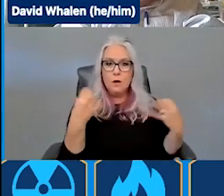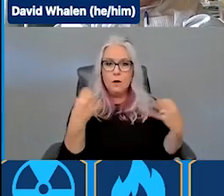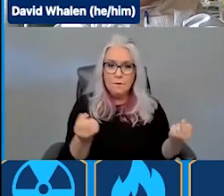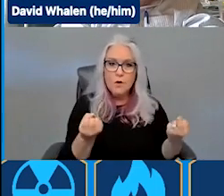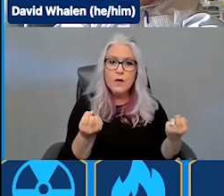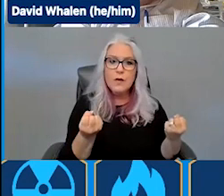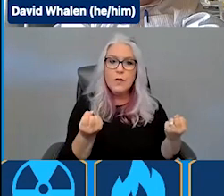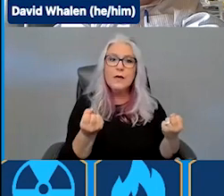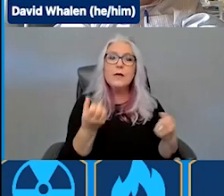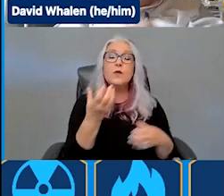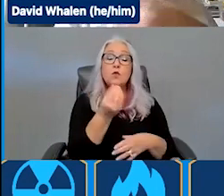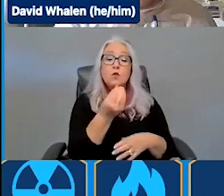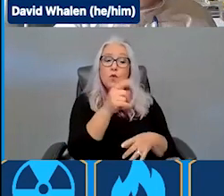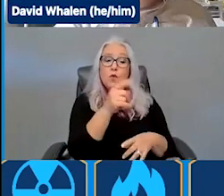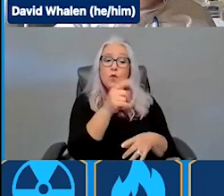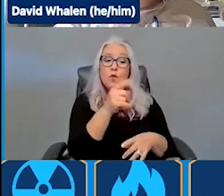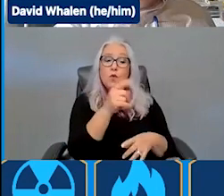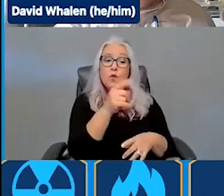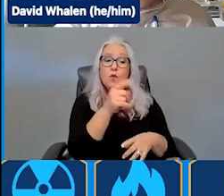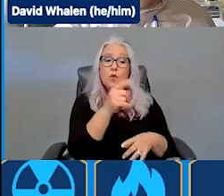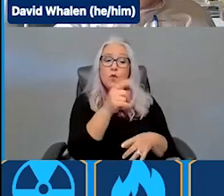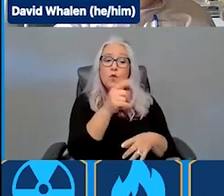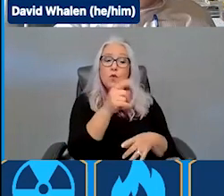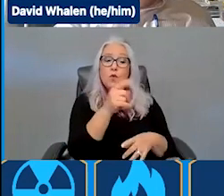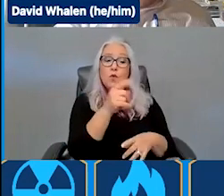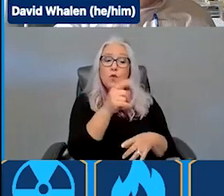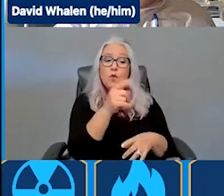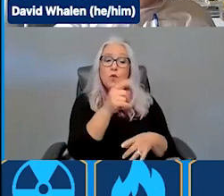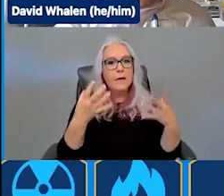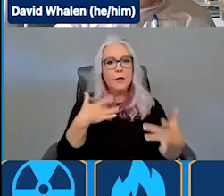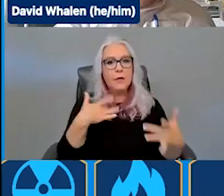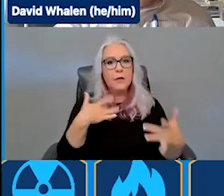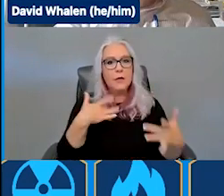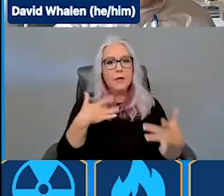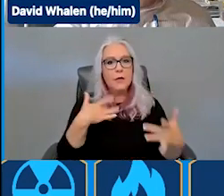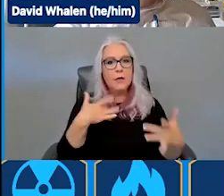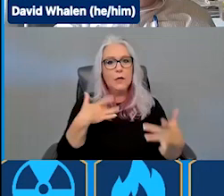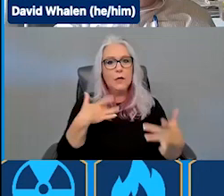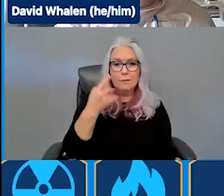concerns with New York's 2015 ventilator allocation guidelines.